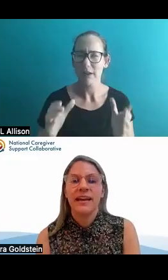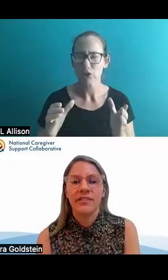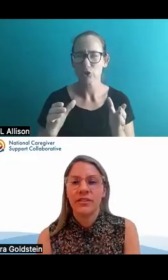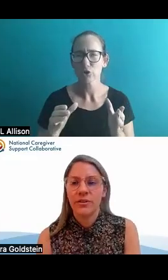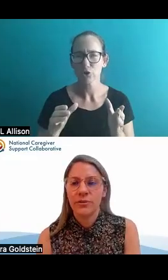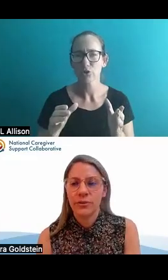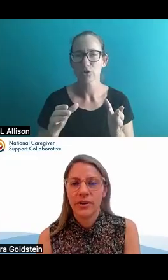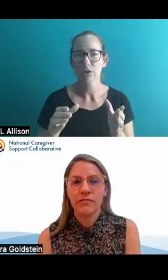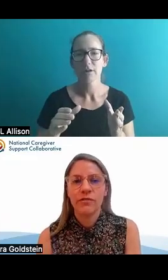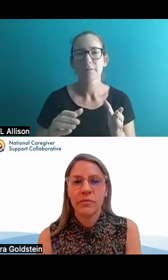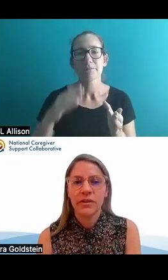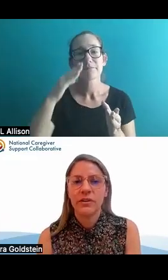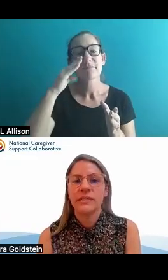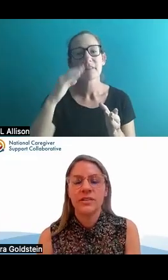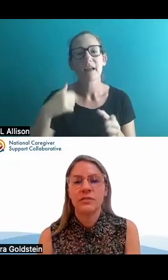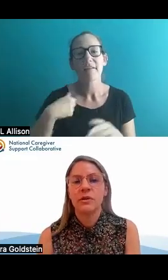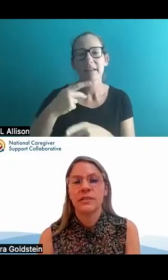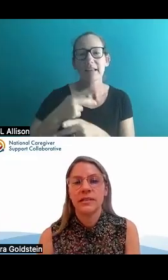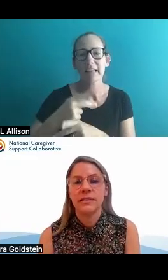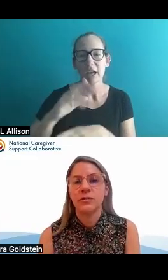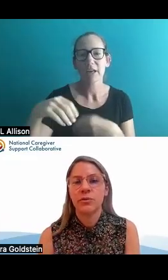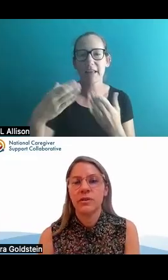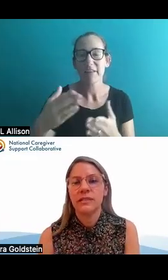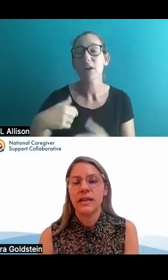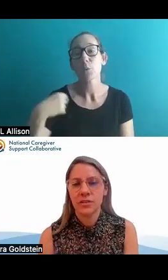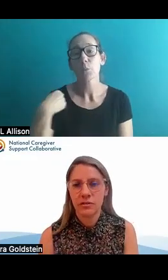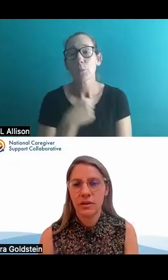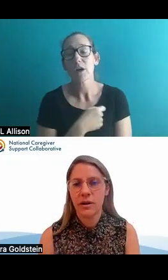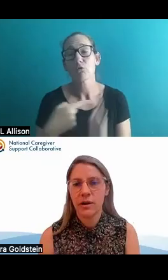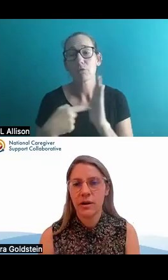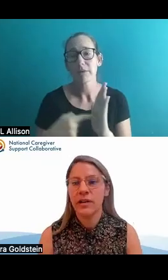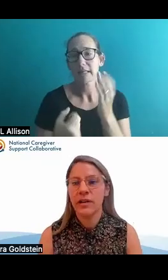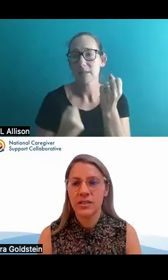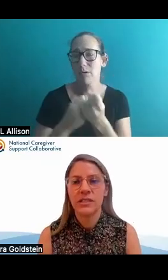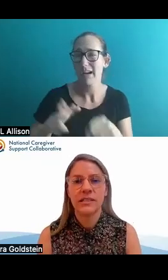And for those who are unfamiliar, USAging represents and supports the national network of Area Agencies